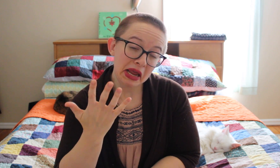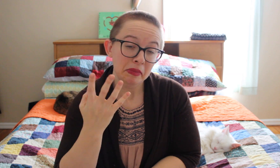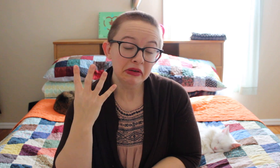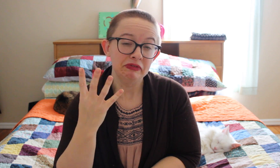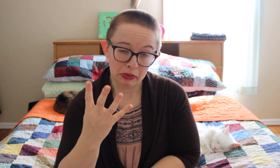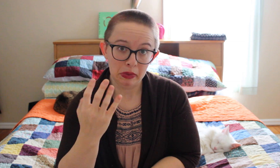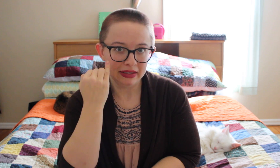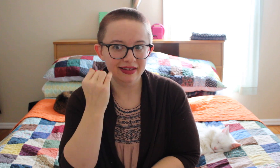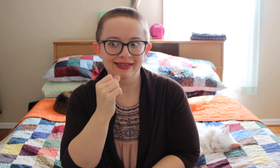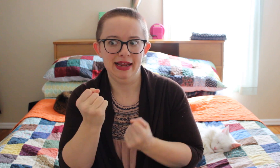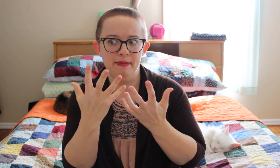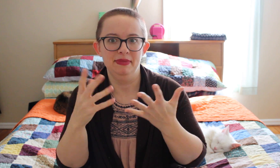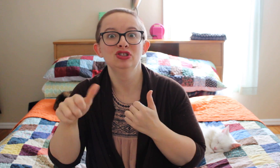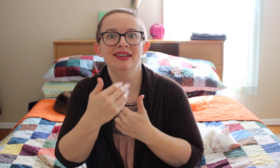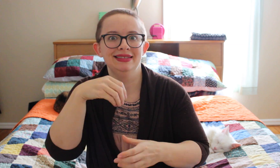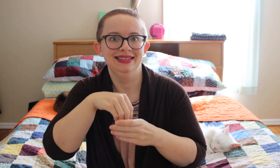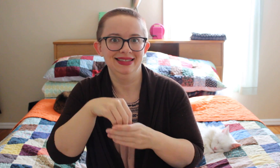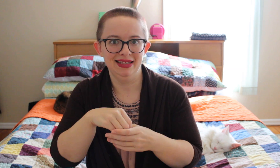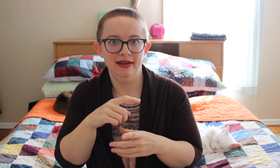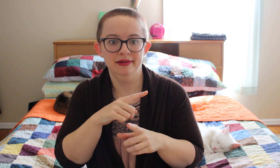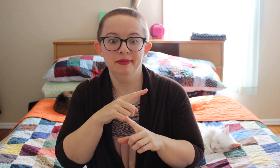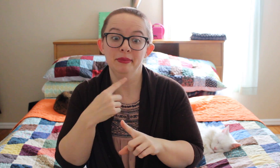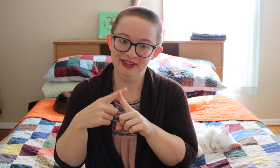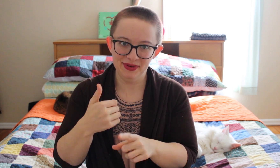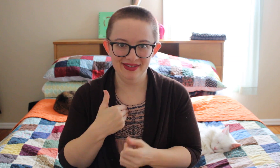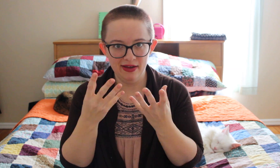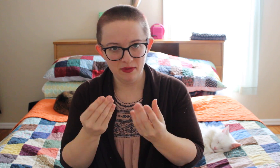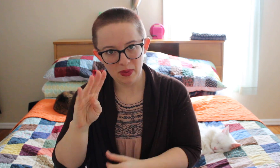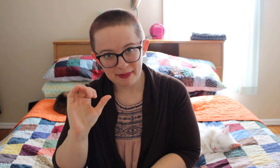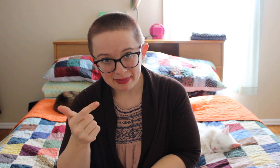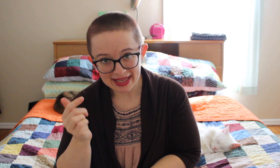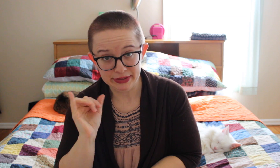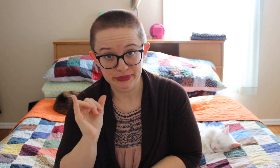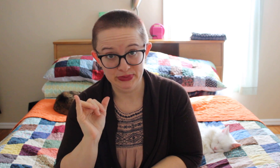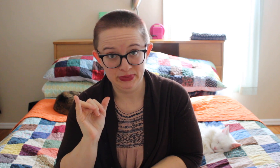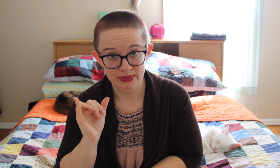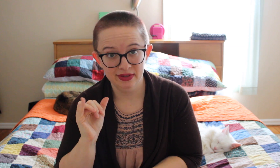well, maybe 4 if I don't have too many other things I need to put in there. Plus you have to have a wet bag as well.